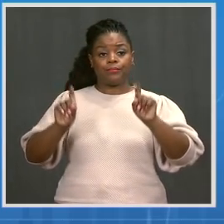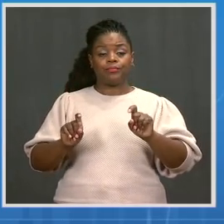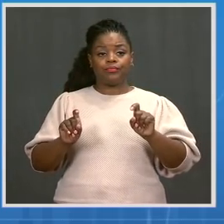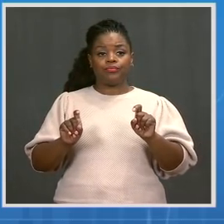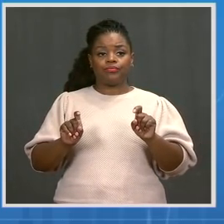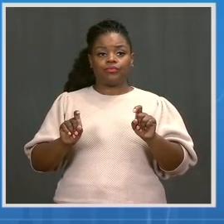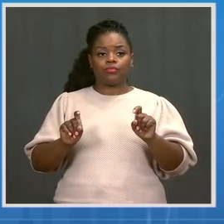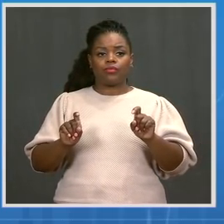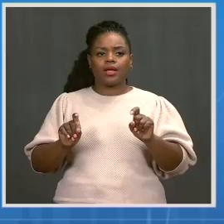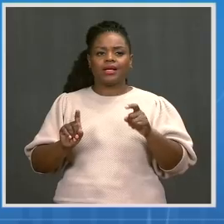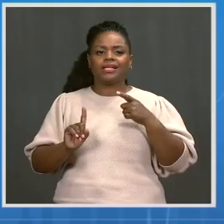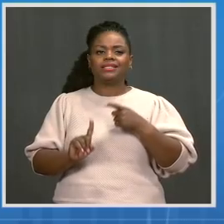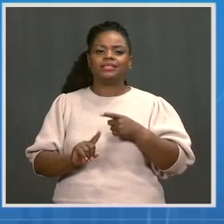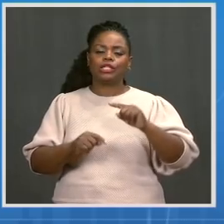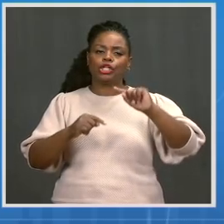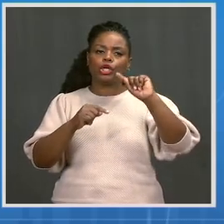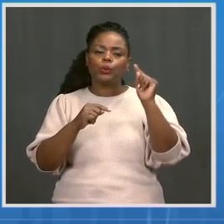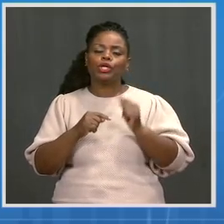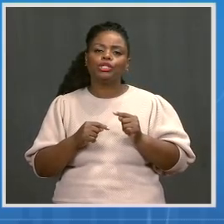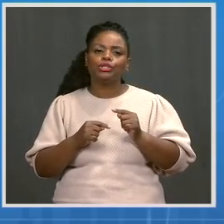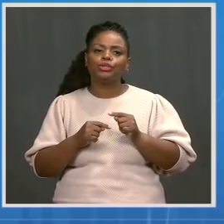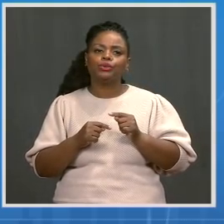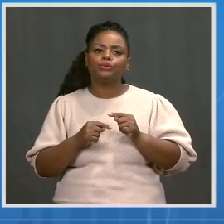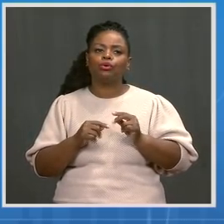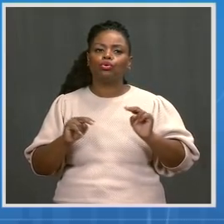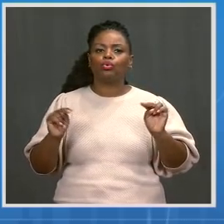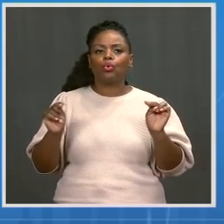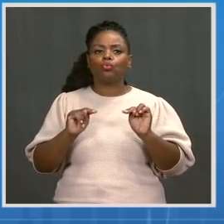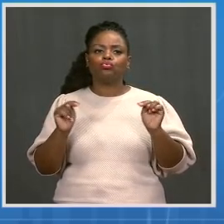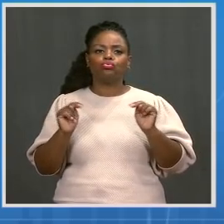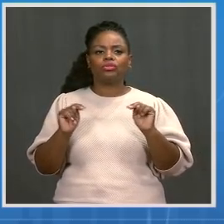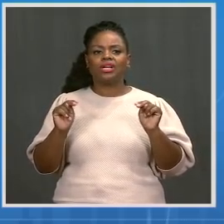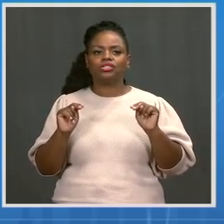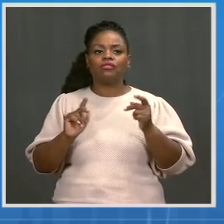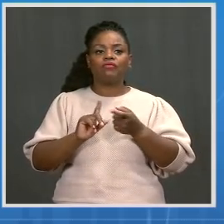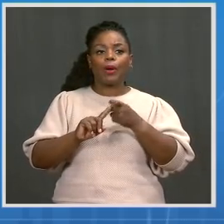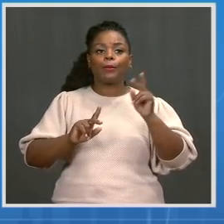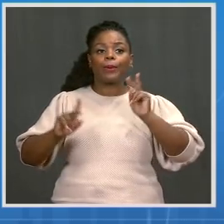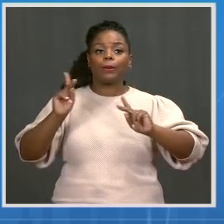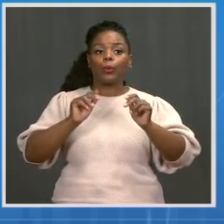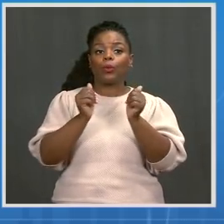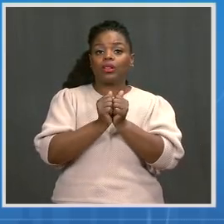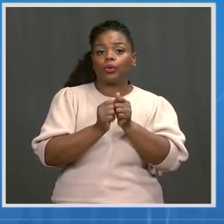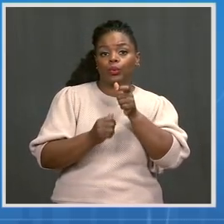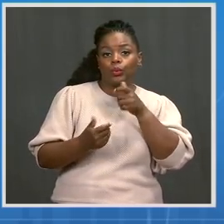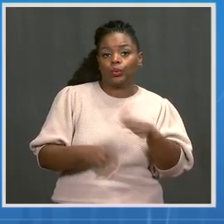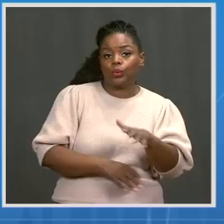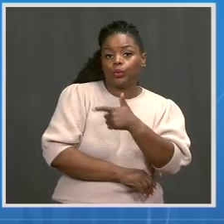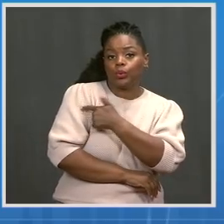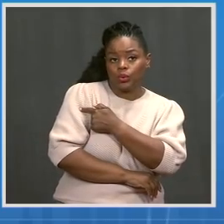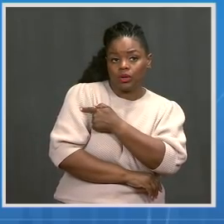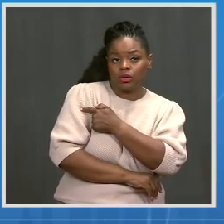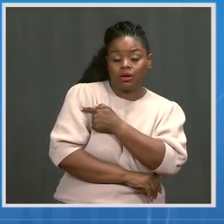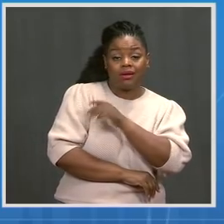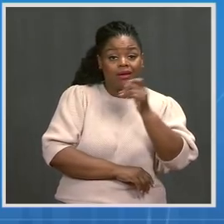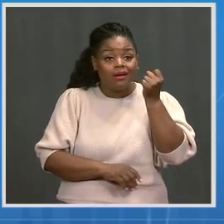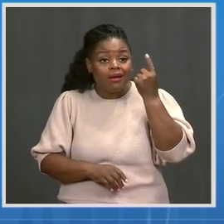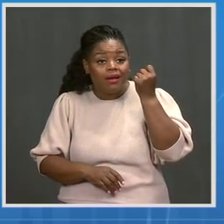from previously infected and vaccinated individuals. But efficacy, as I'll get to in a moment, is something that has held up.